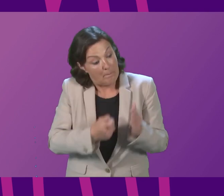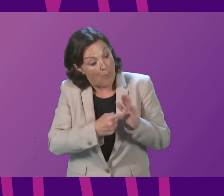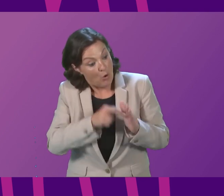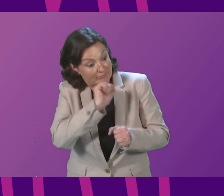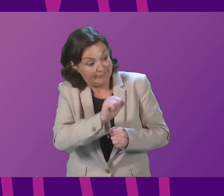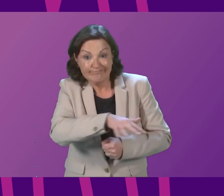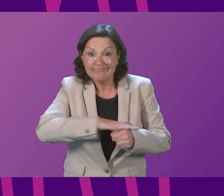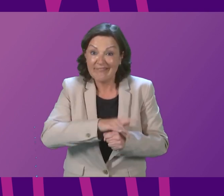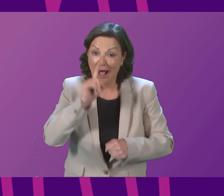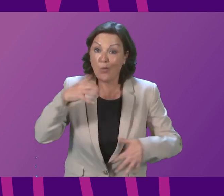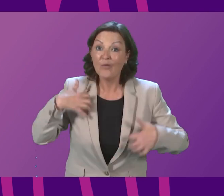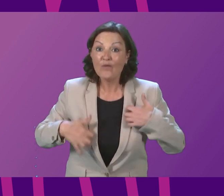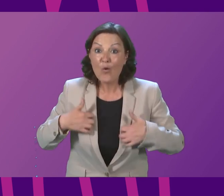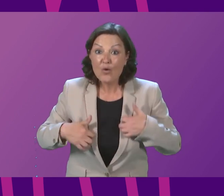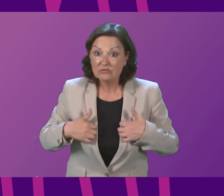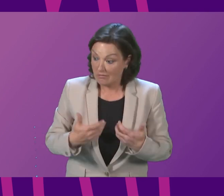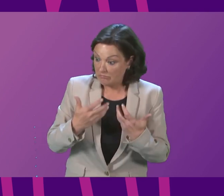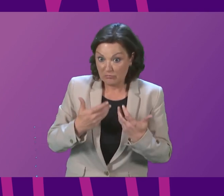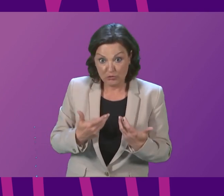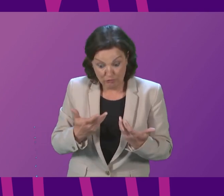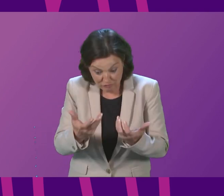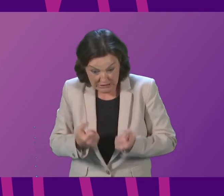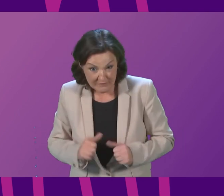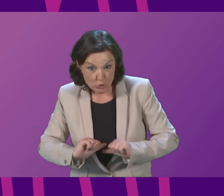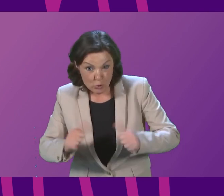I look forward to receiving strong bids from around Scotland from everyone with ambitious